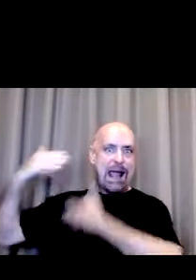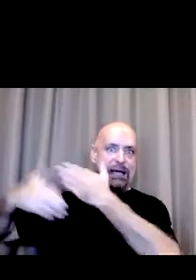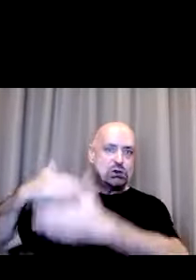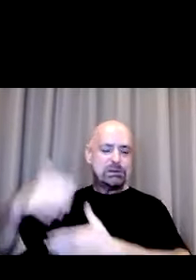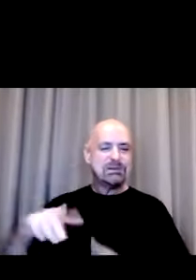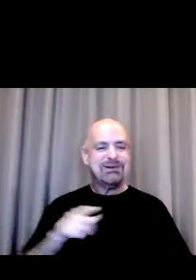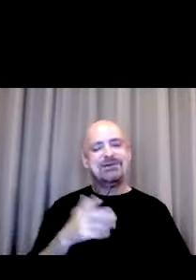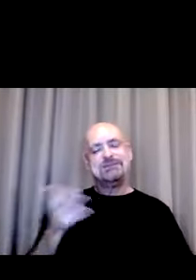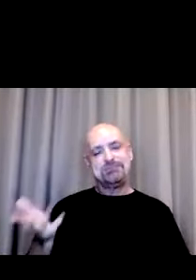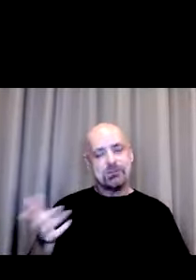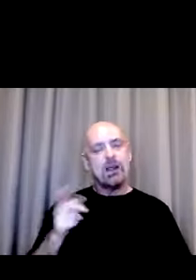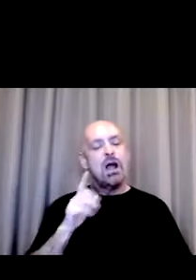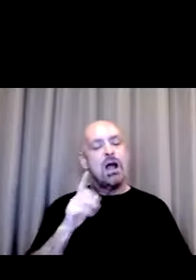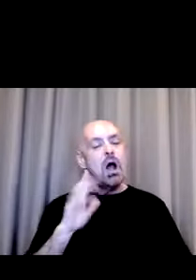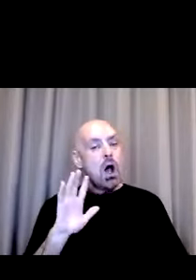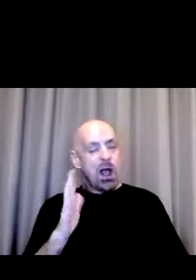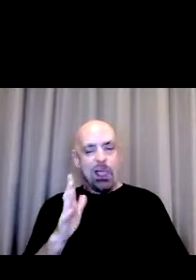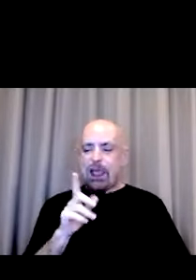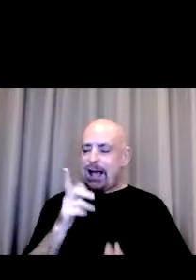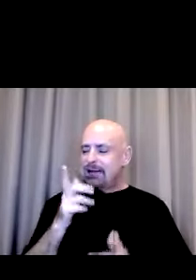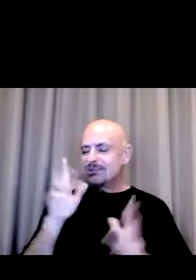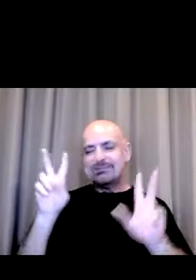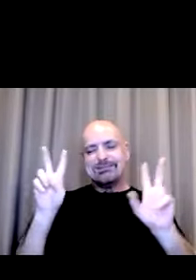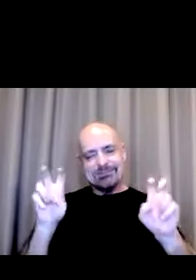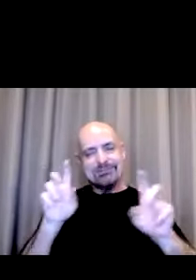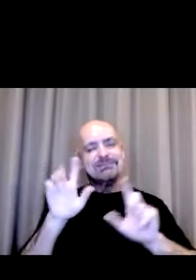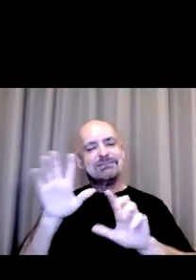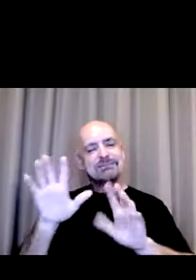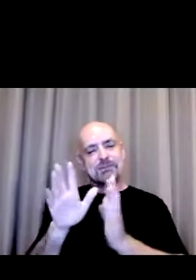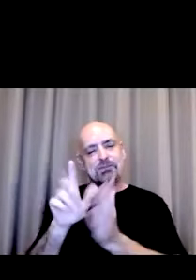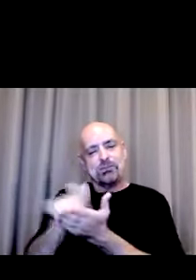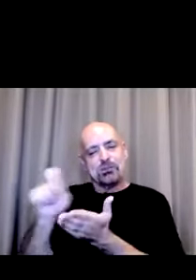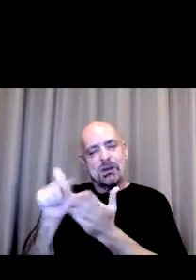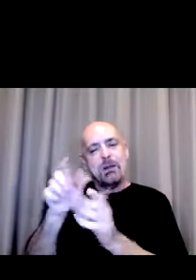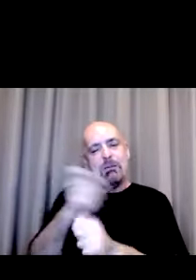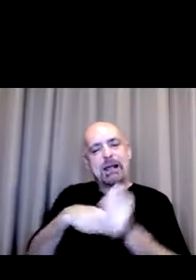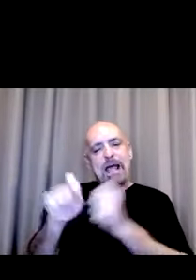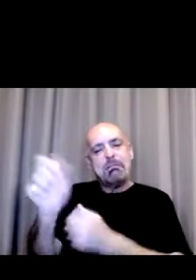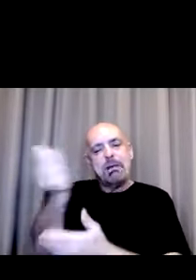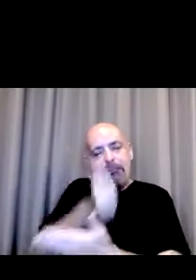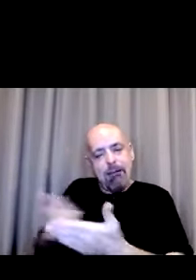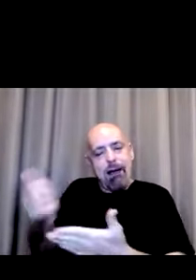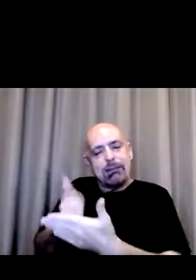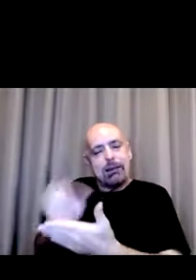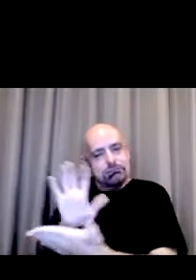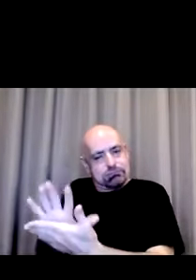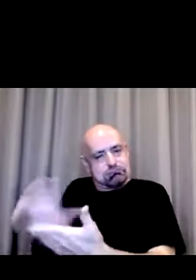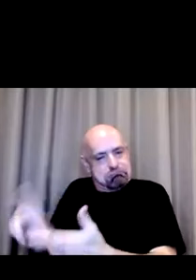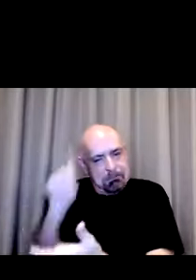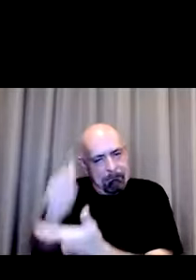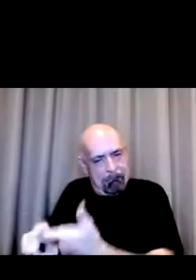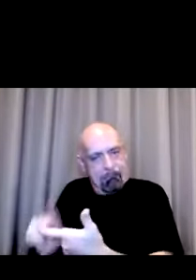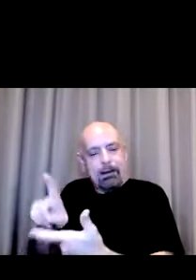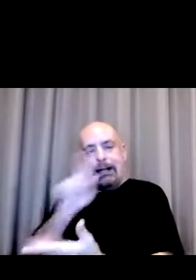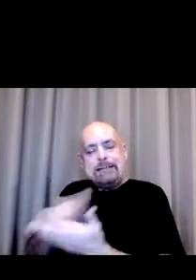Mary Wollstonecraft was thrilled with the French up rising but remained very doubtful about